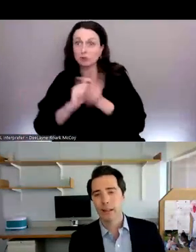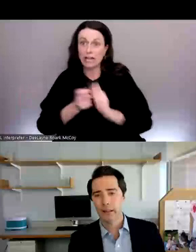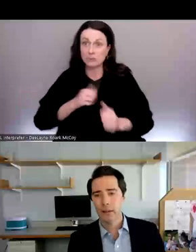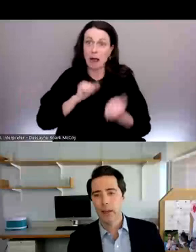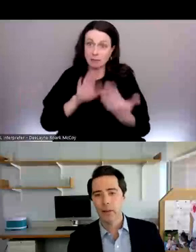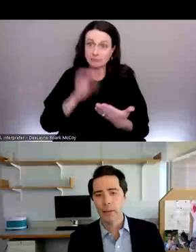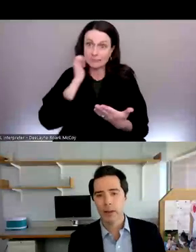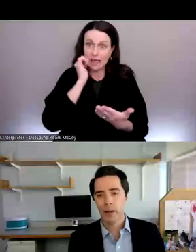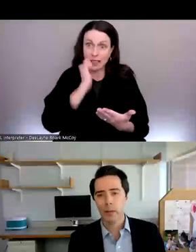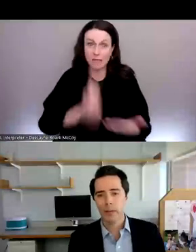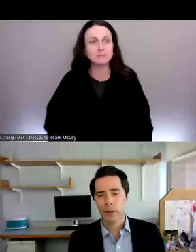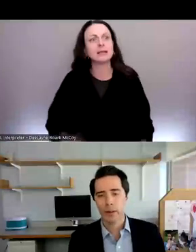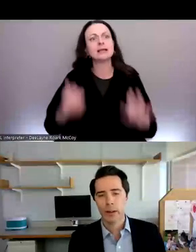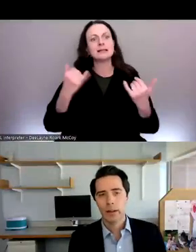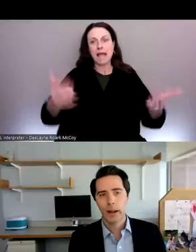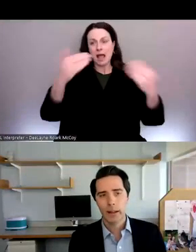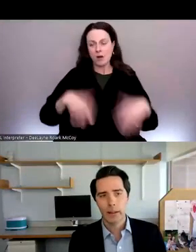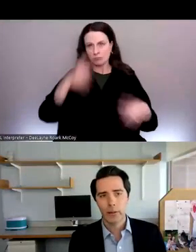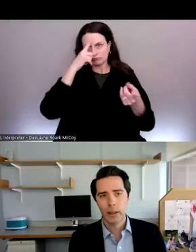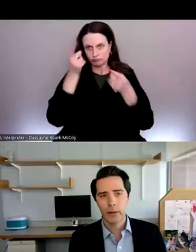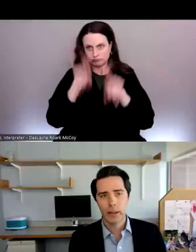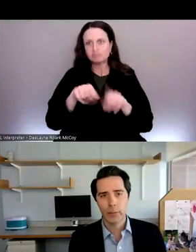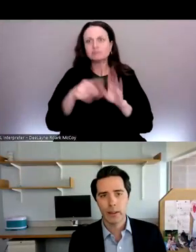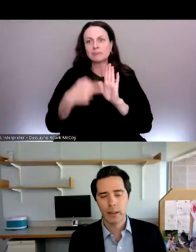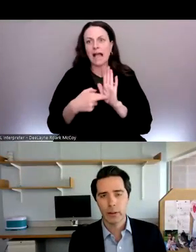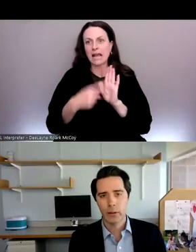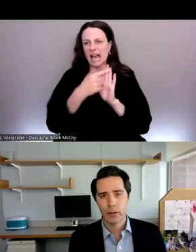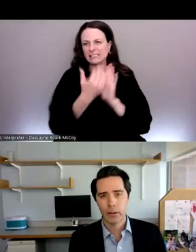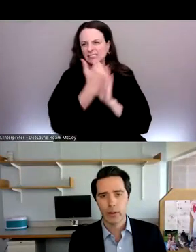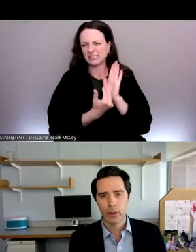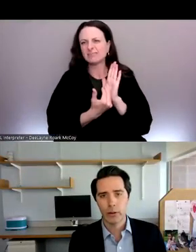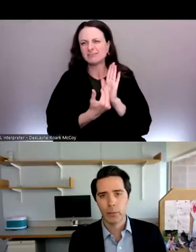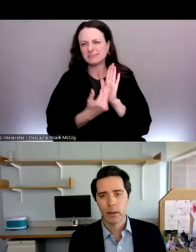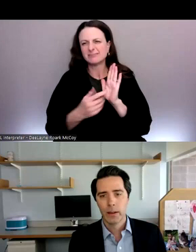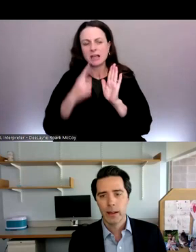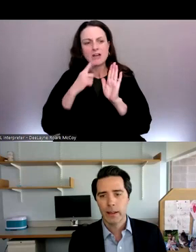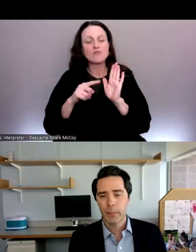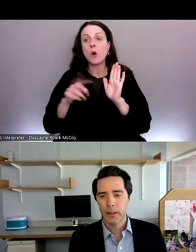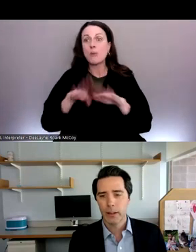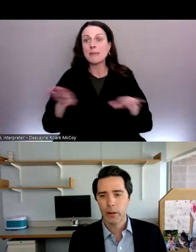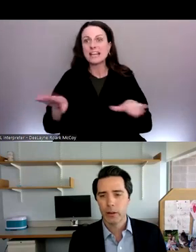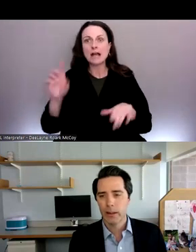guidelines so now there's been a couple different guidelines from the international Pediatric otolaryngology